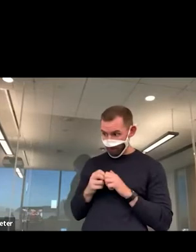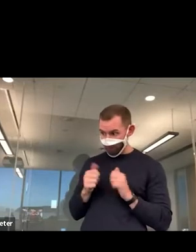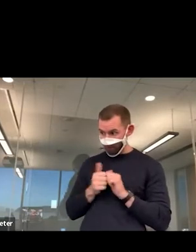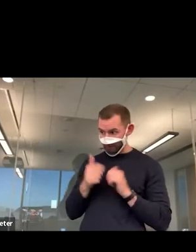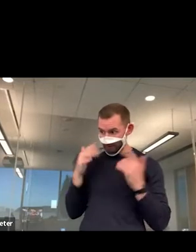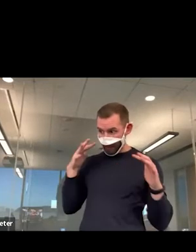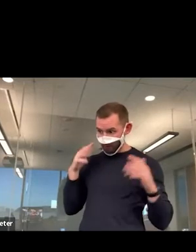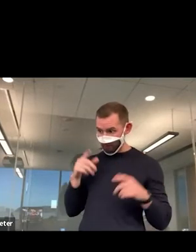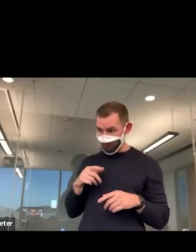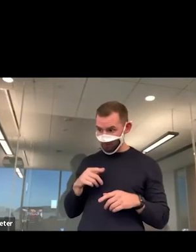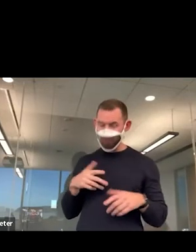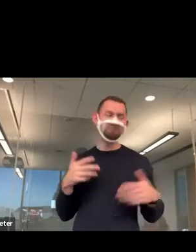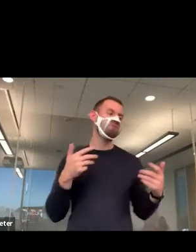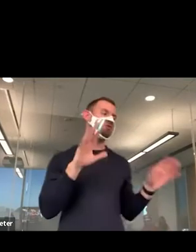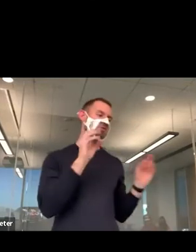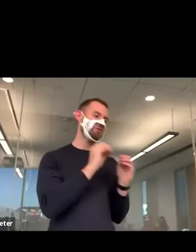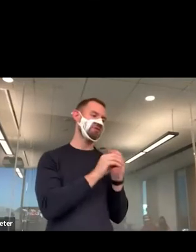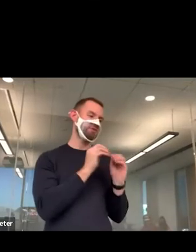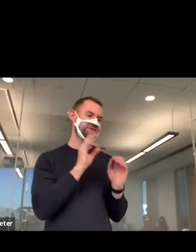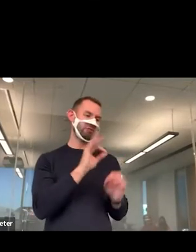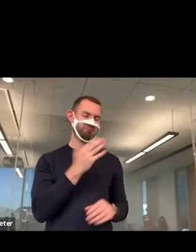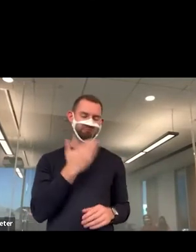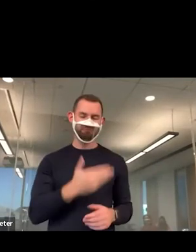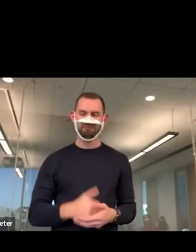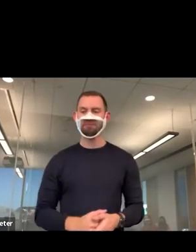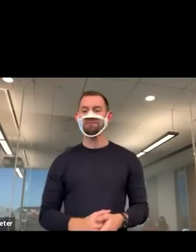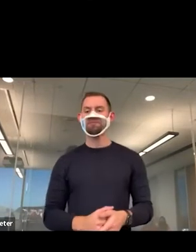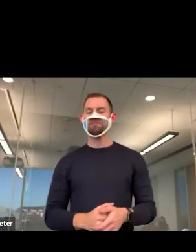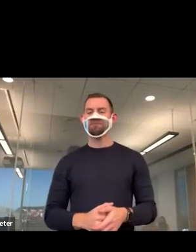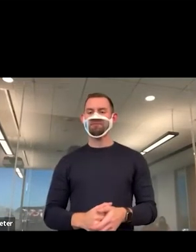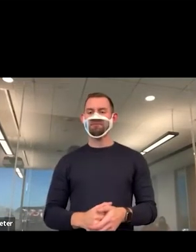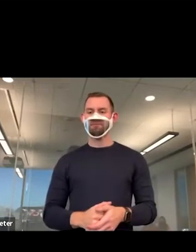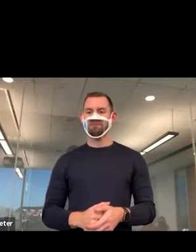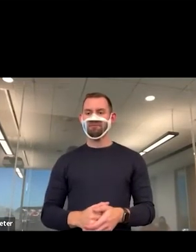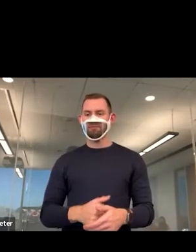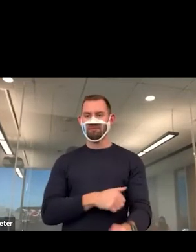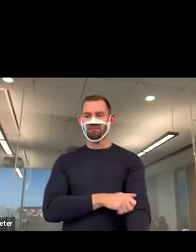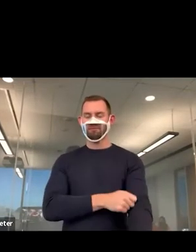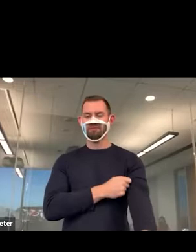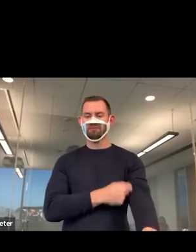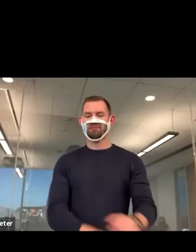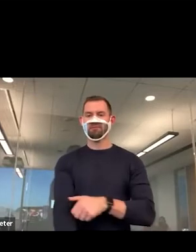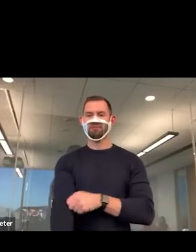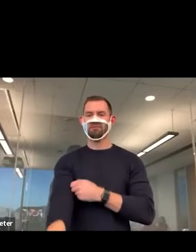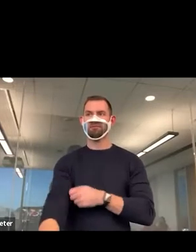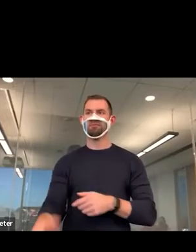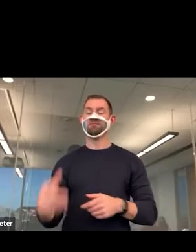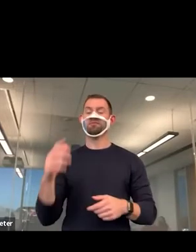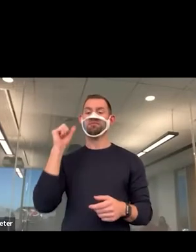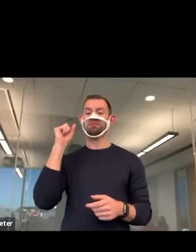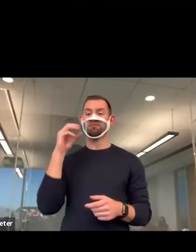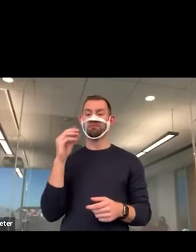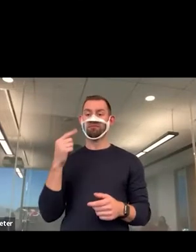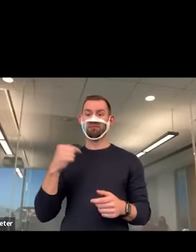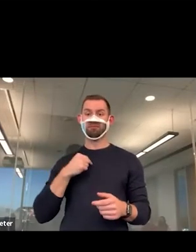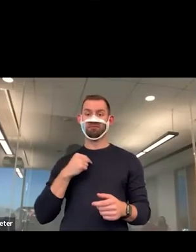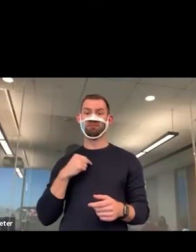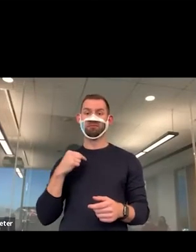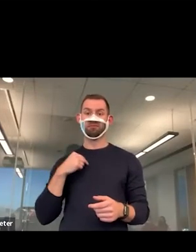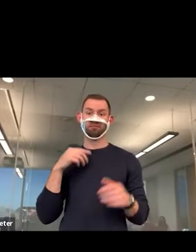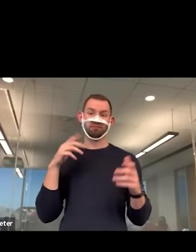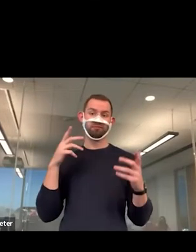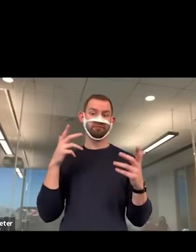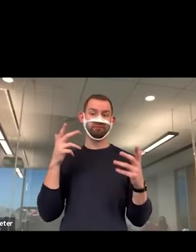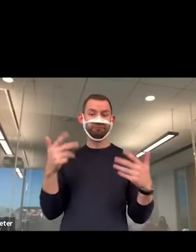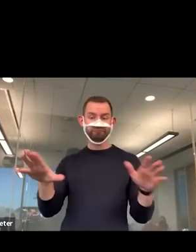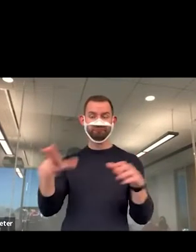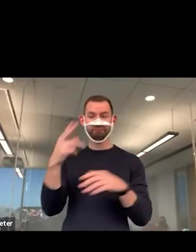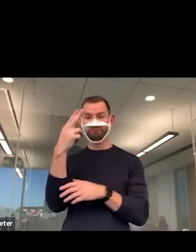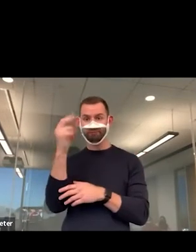yeah thank you so um i uh when i got out of high school i i thought i wanted to be a